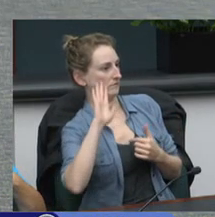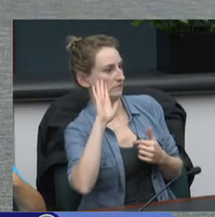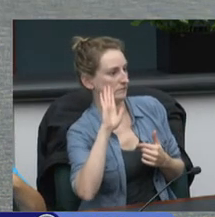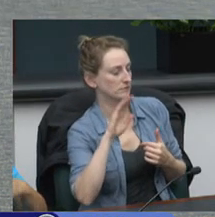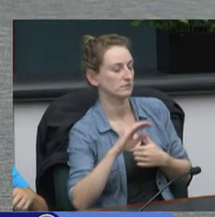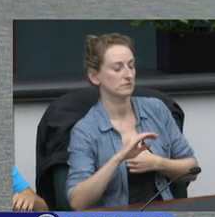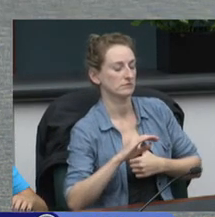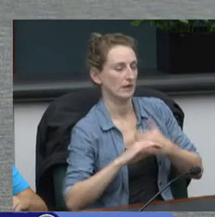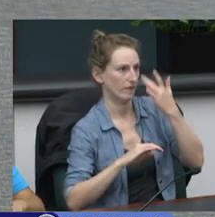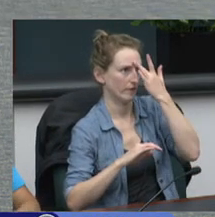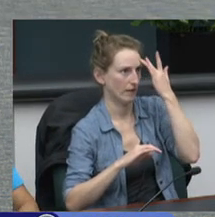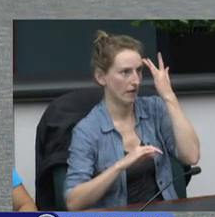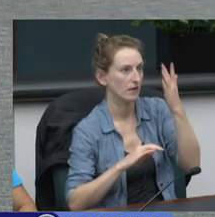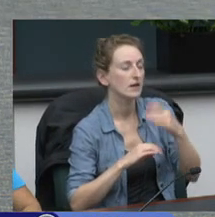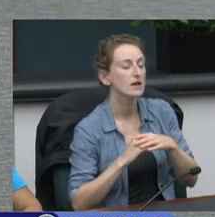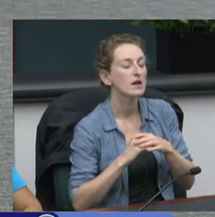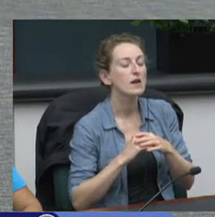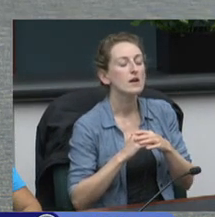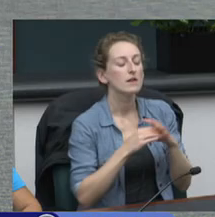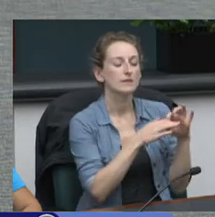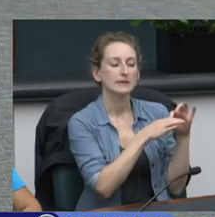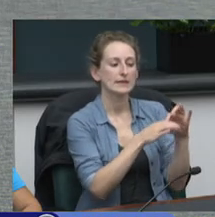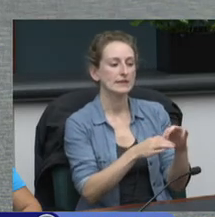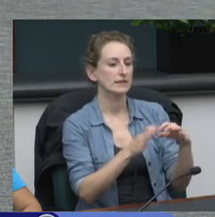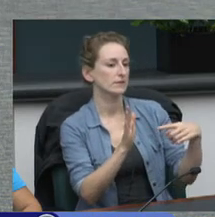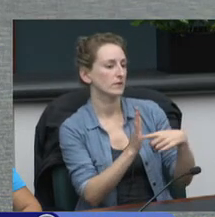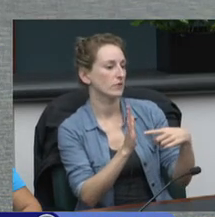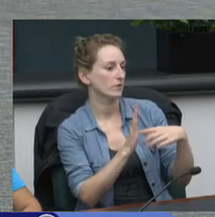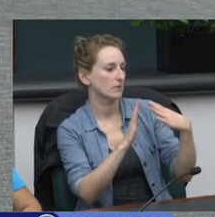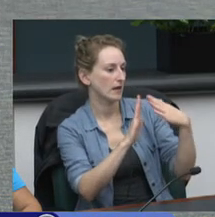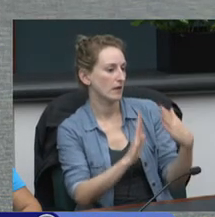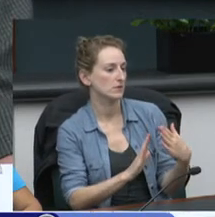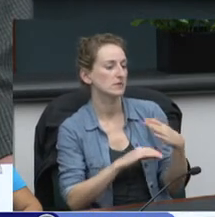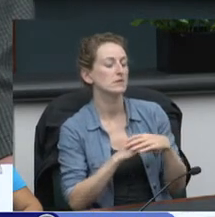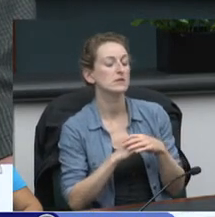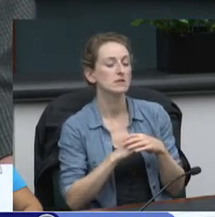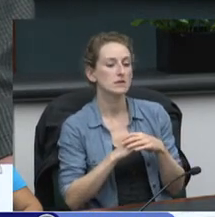affordable housing counselor mr. Bowman I in the last you do put in some